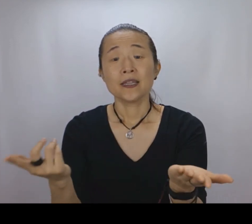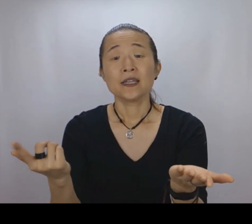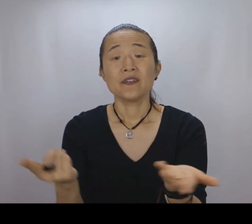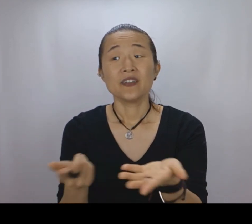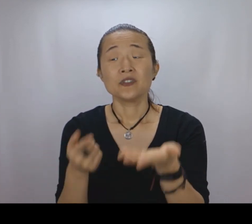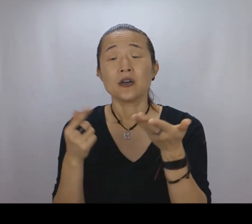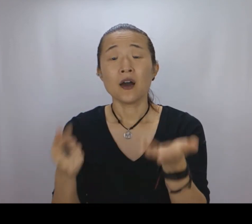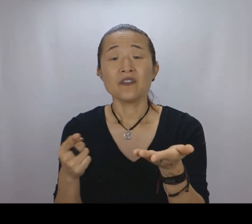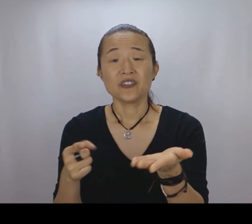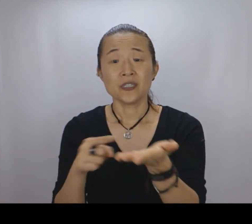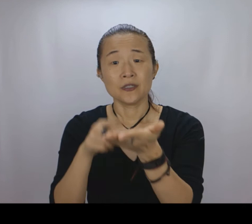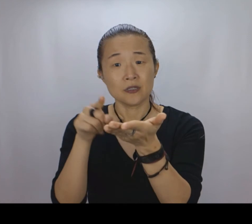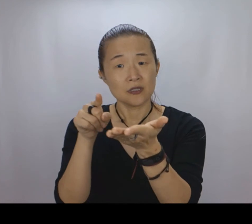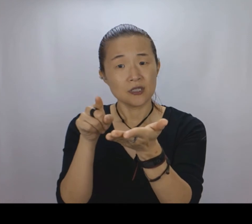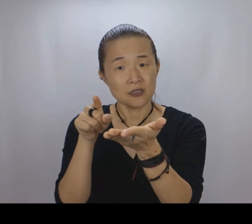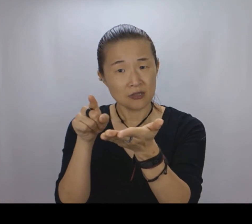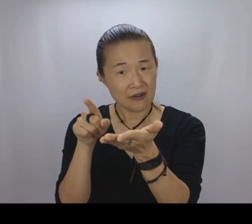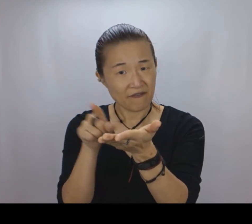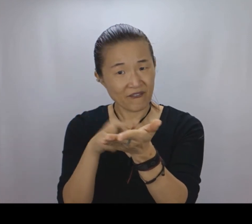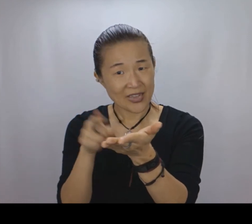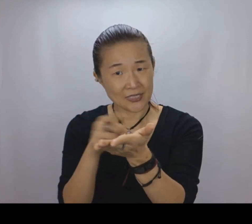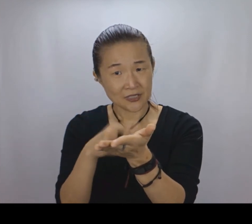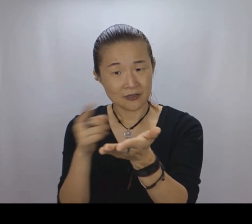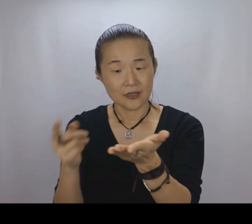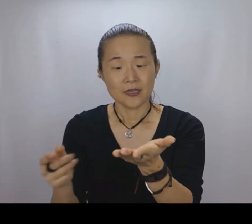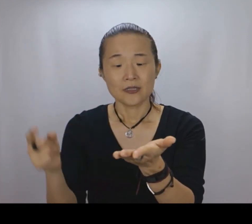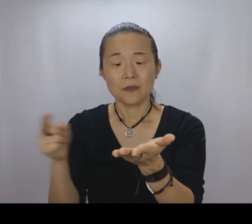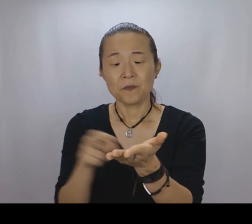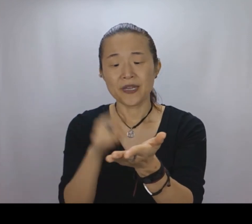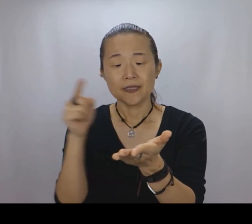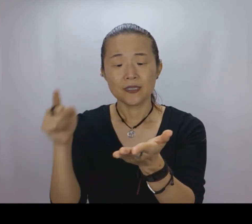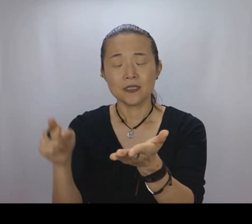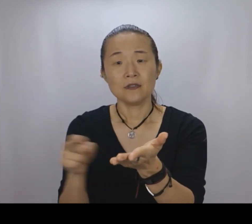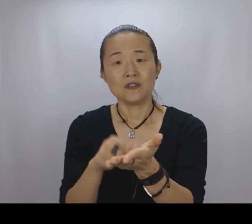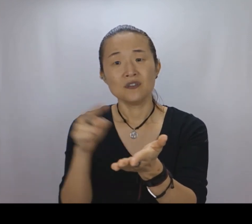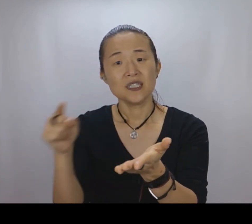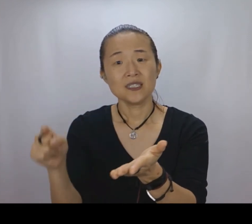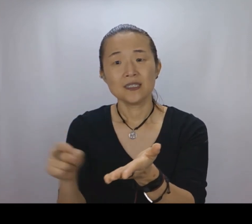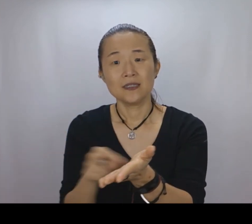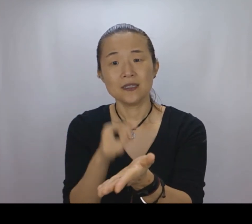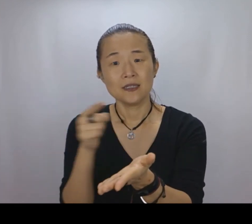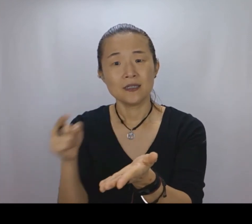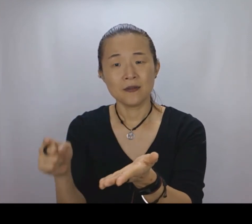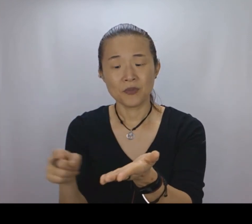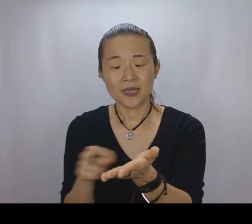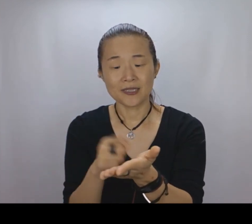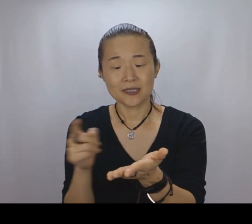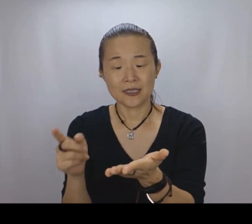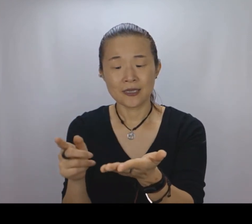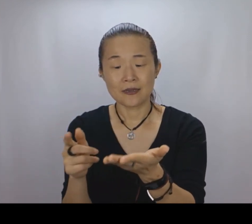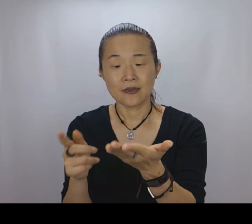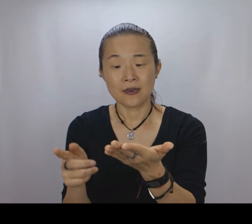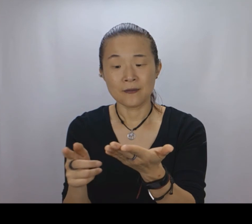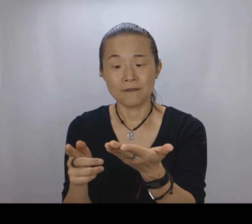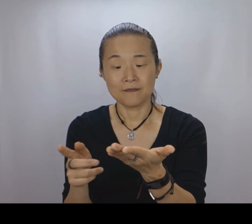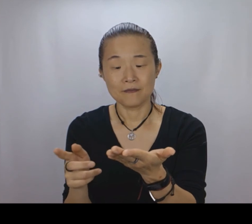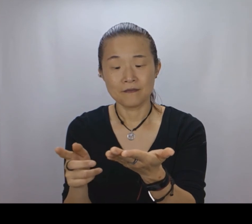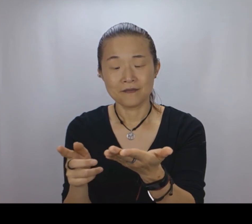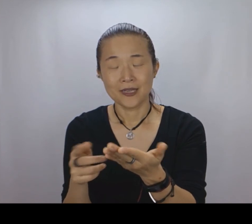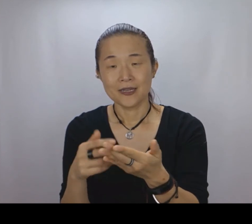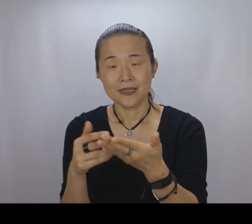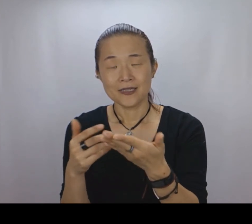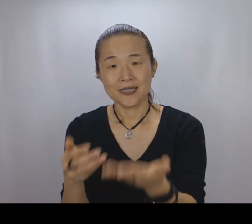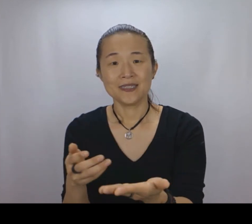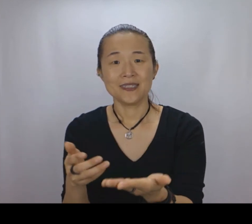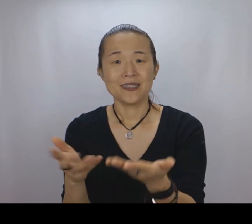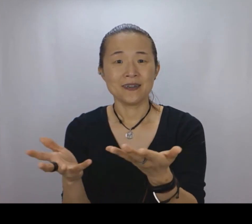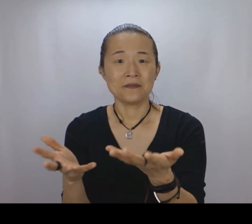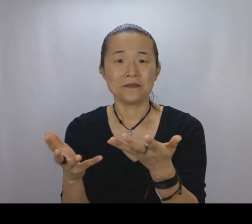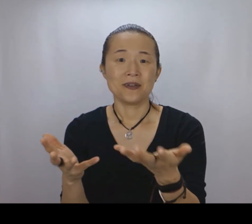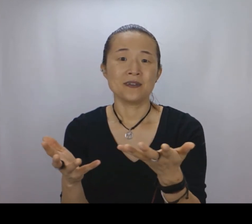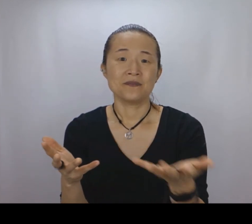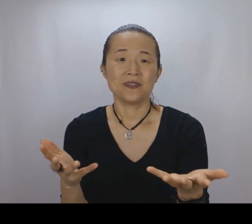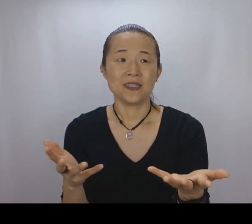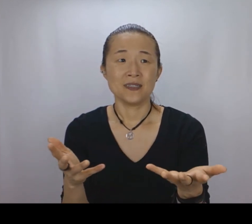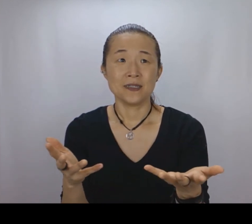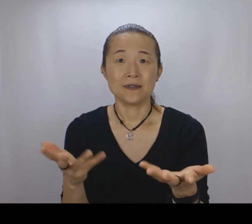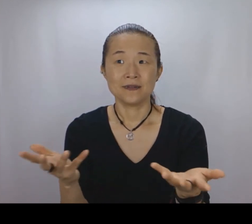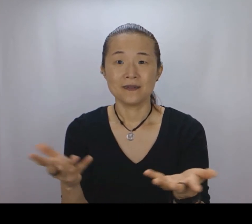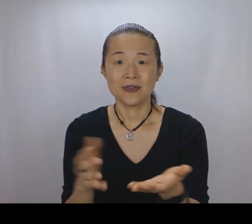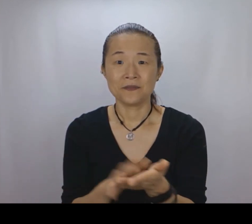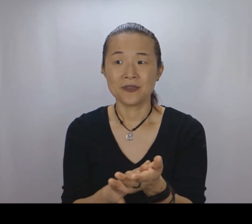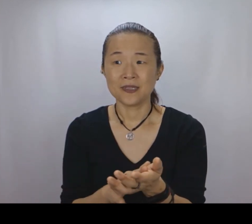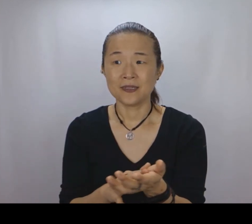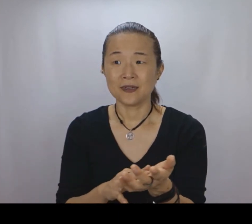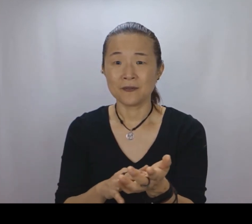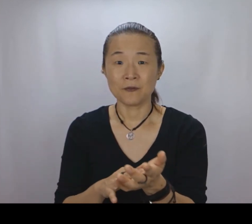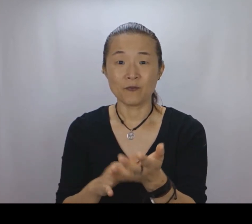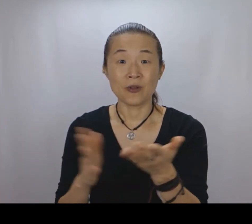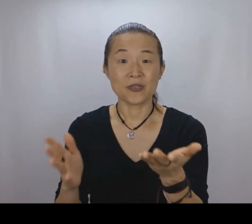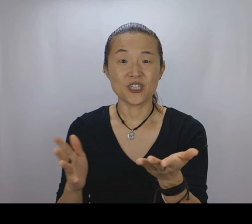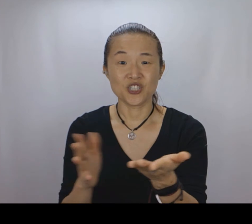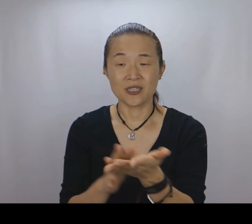and then if you do it often you can just do it faster. So the pace that you do this implies the intensity of the the repetition.